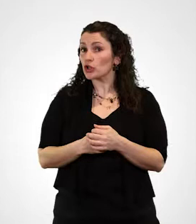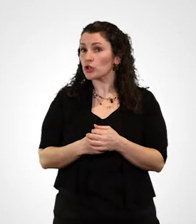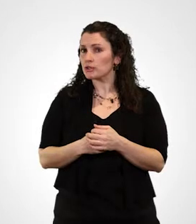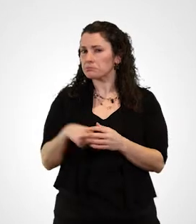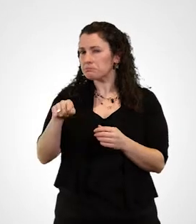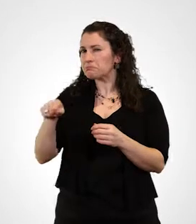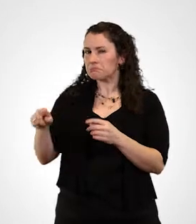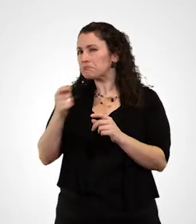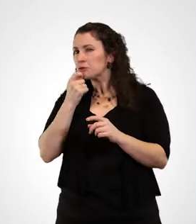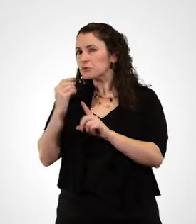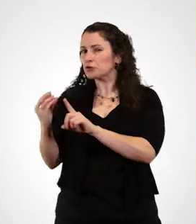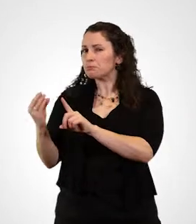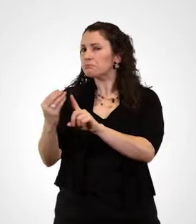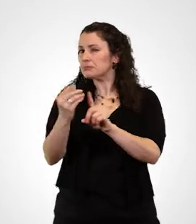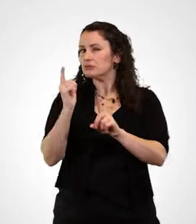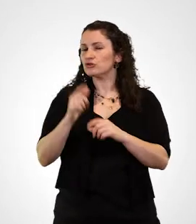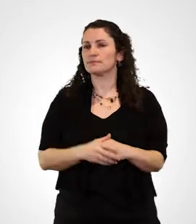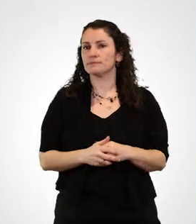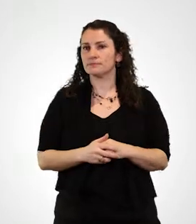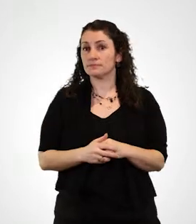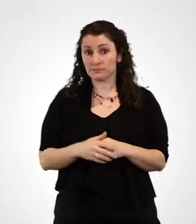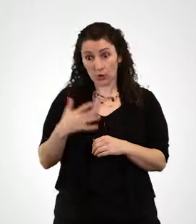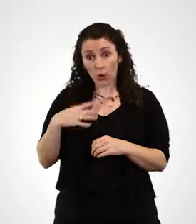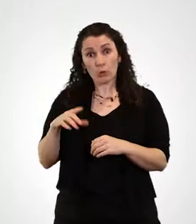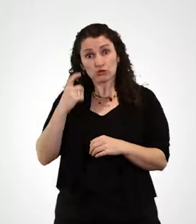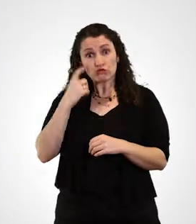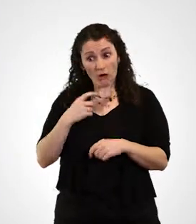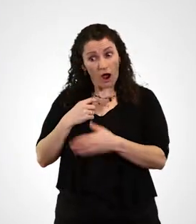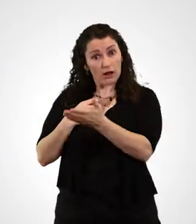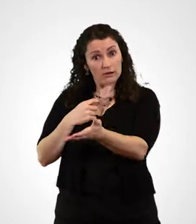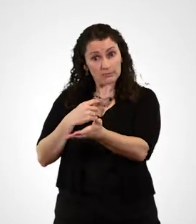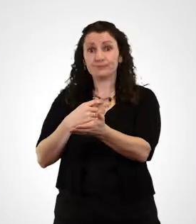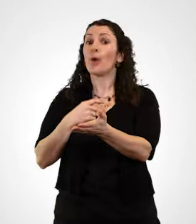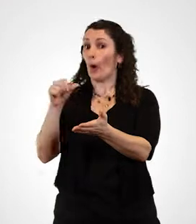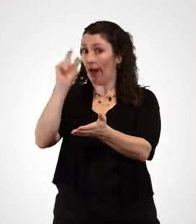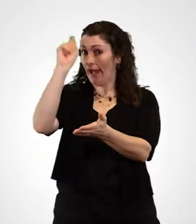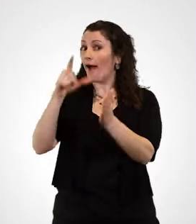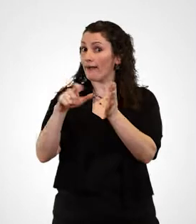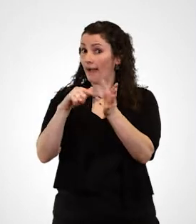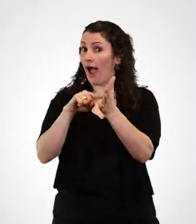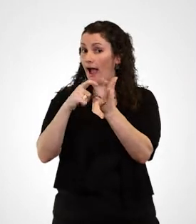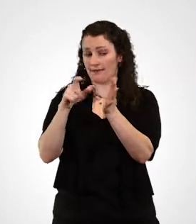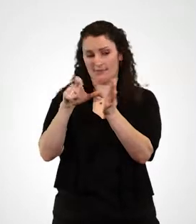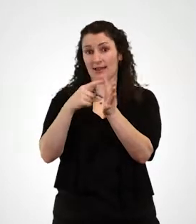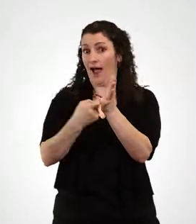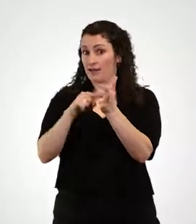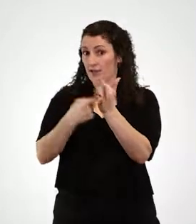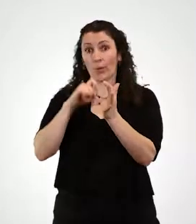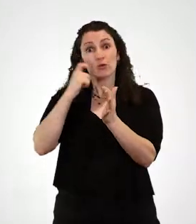Carter's going to have a turn. Ready, Carter? Here you go?